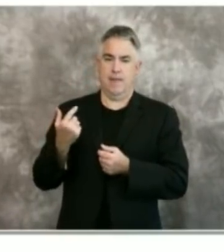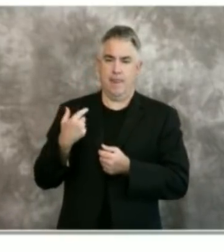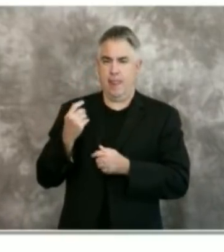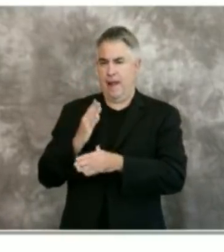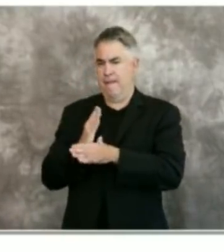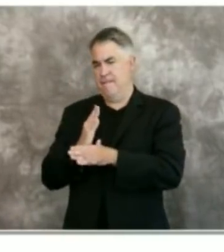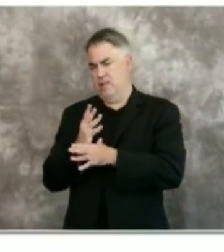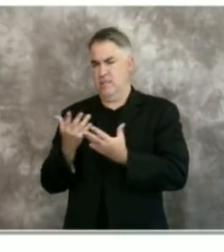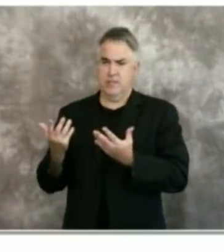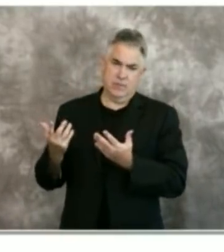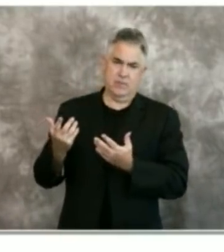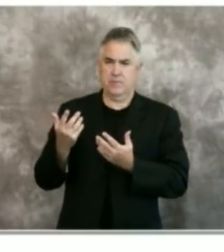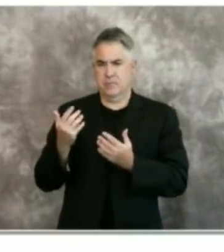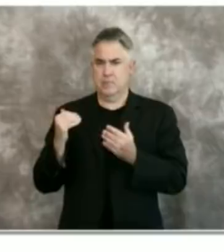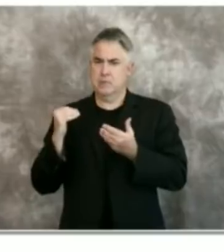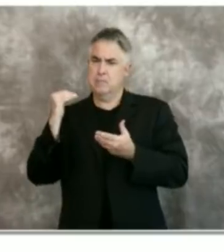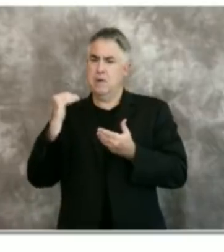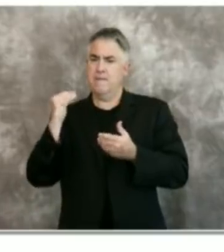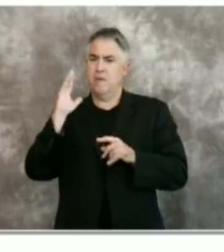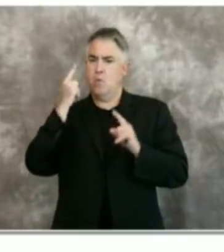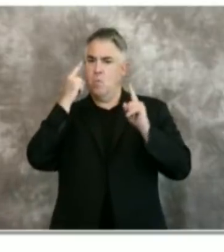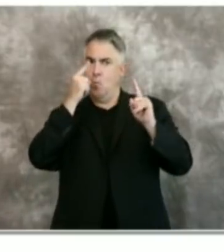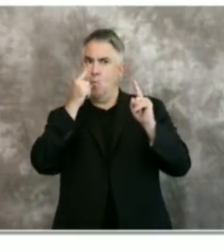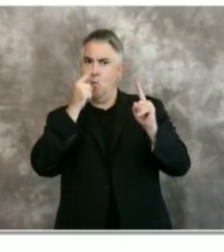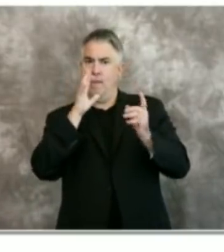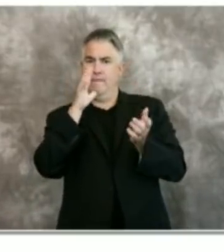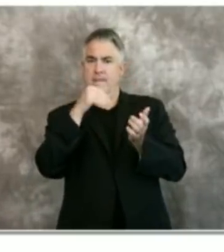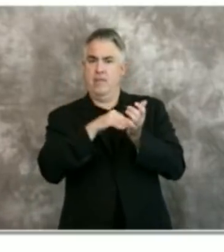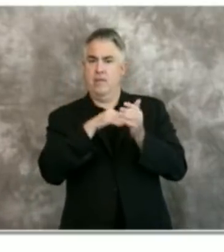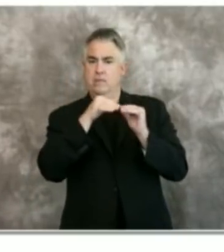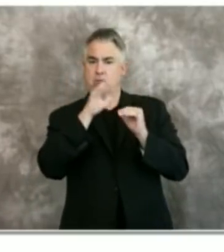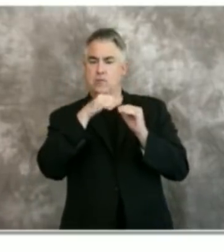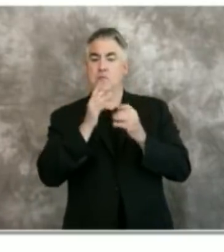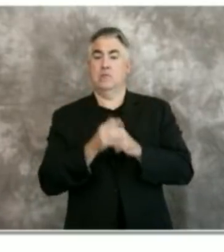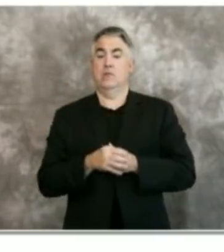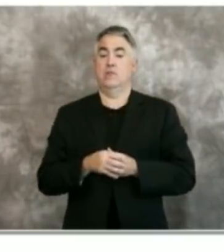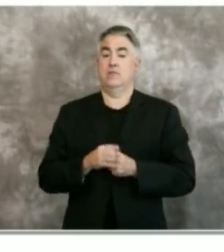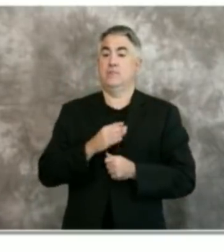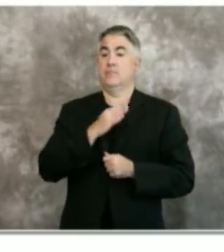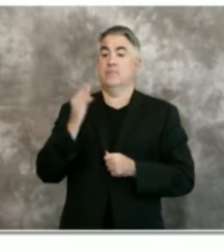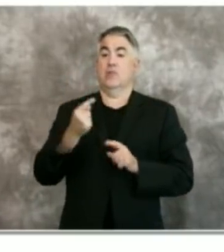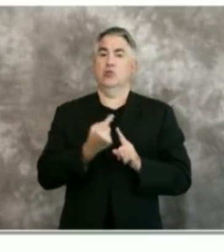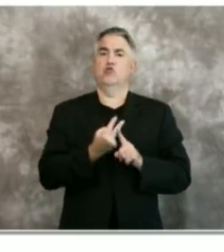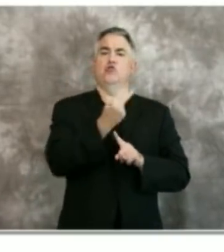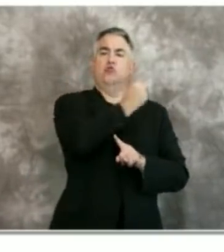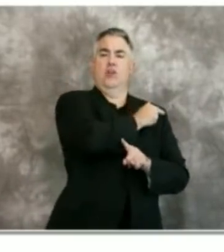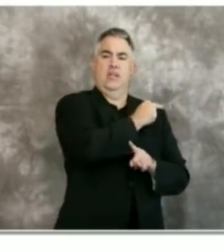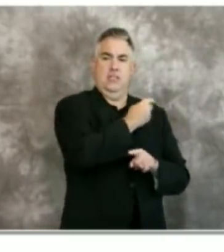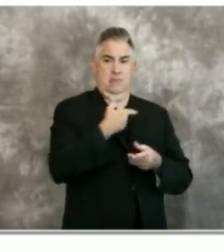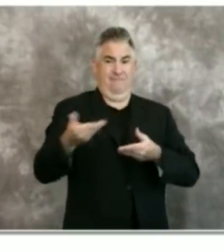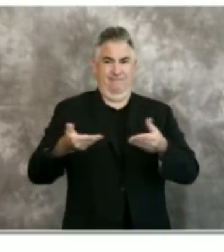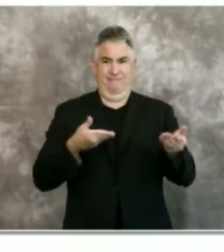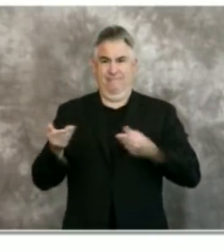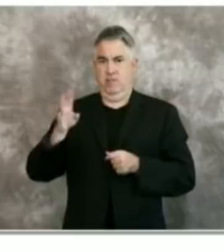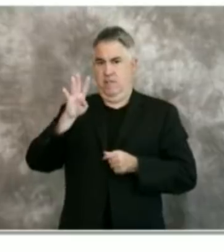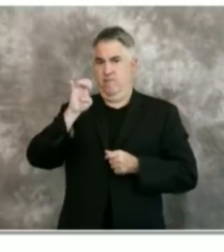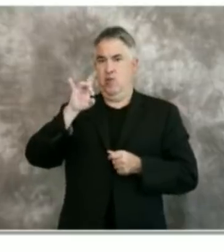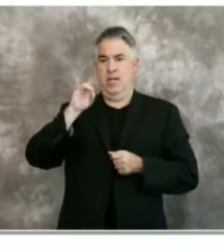SIGNIFICANT DROP WE COULD NOT THIS WEEKEND. WE CONTINUE ART. 7 DAY AVERAGE BE WELL ABOVE